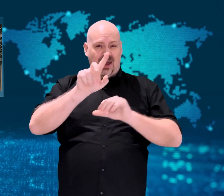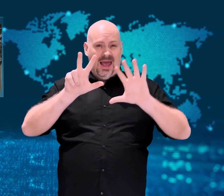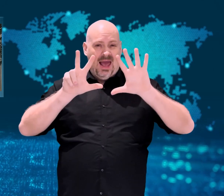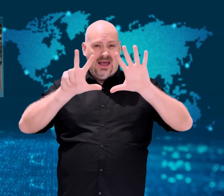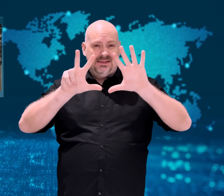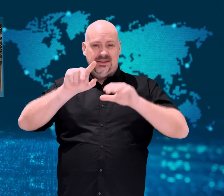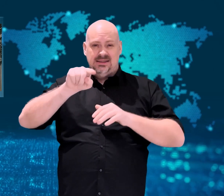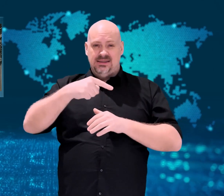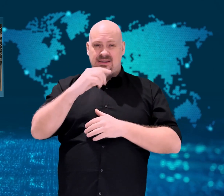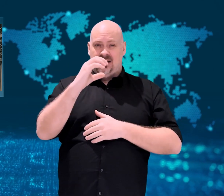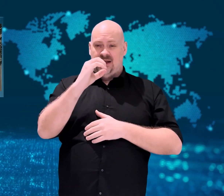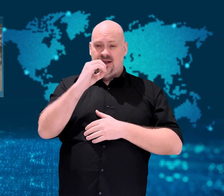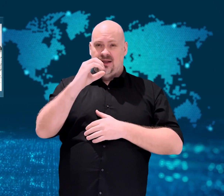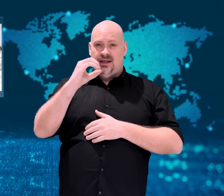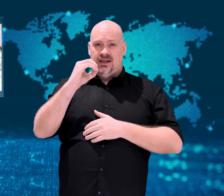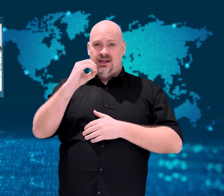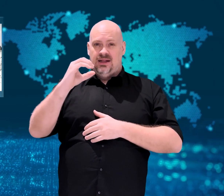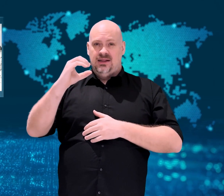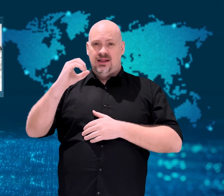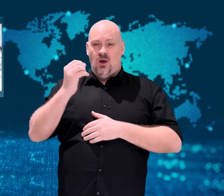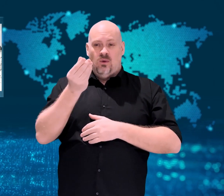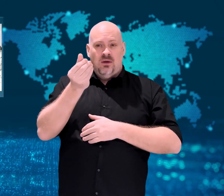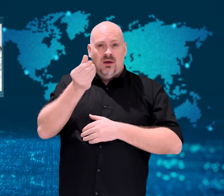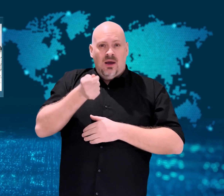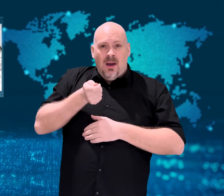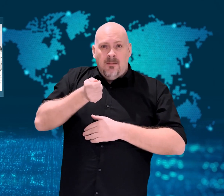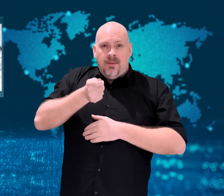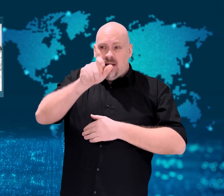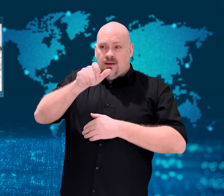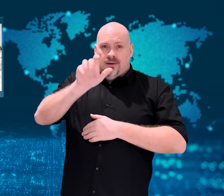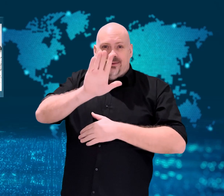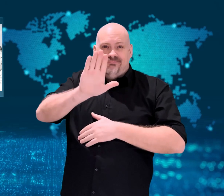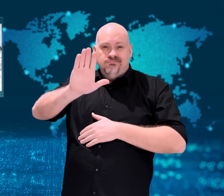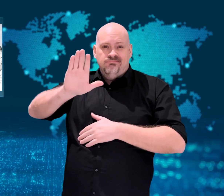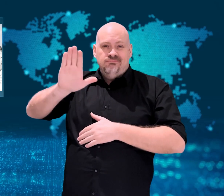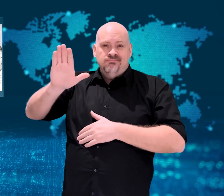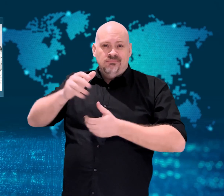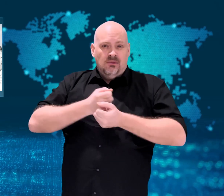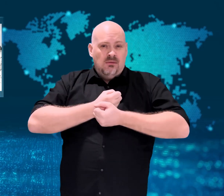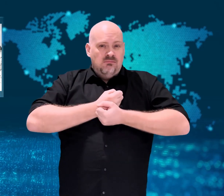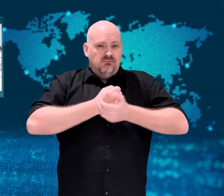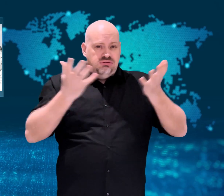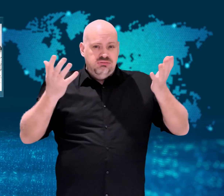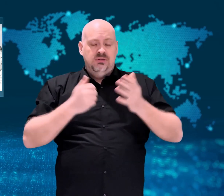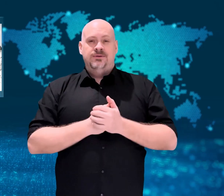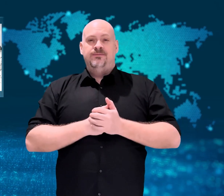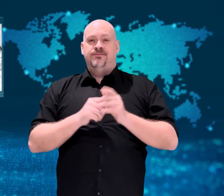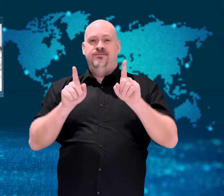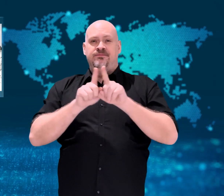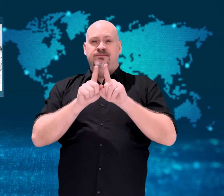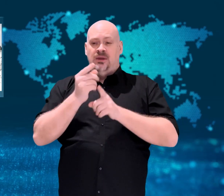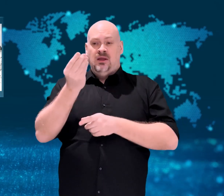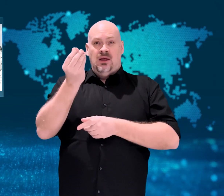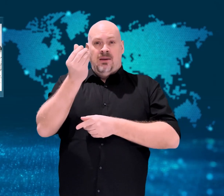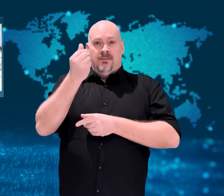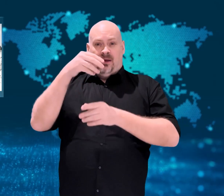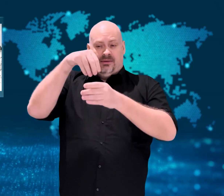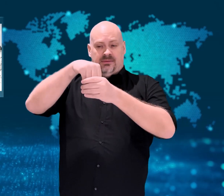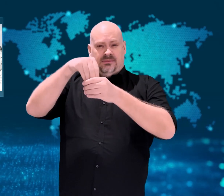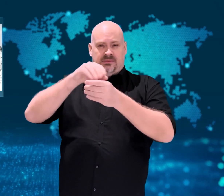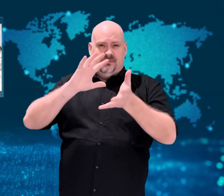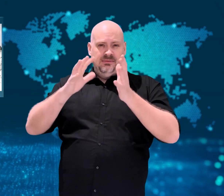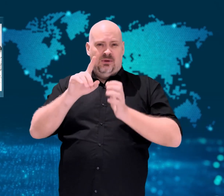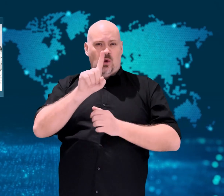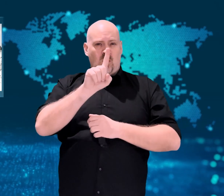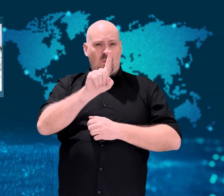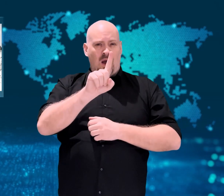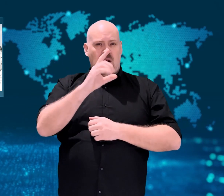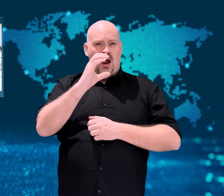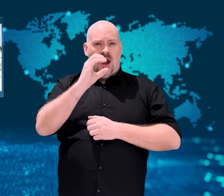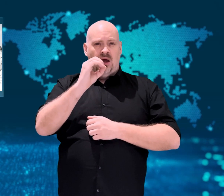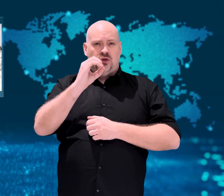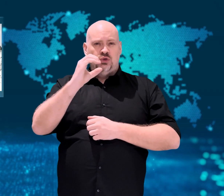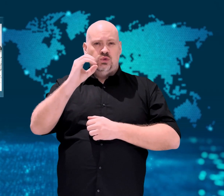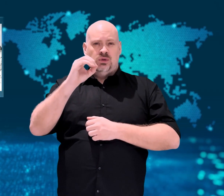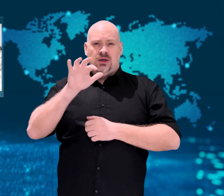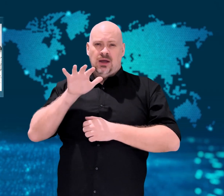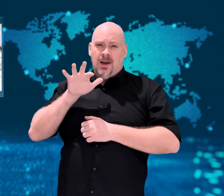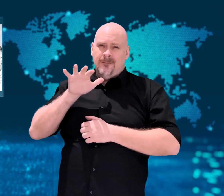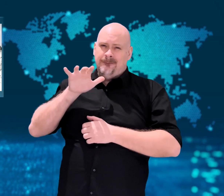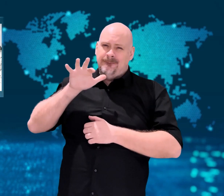the bank has opened and maintained accounts for a variety of criminals.